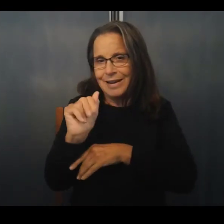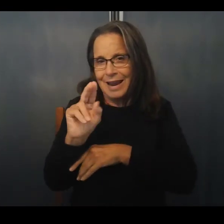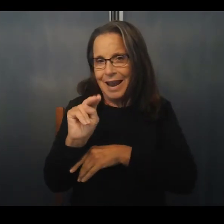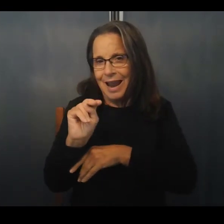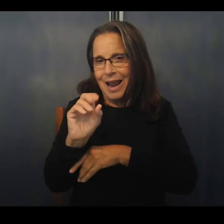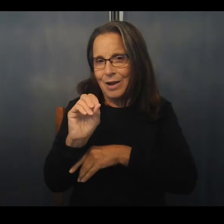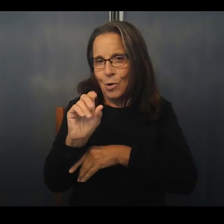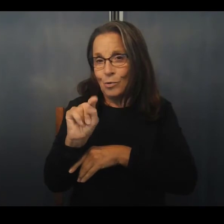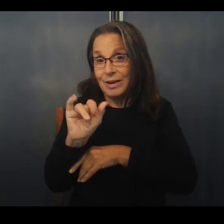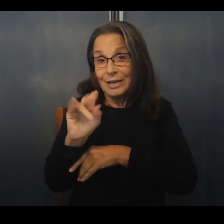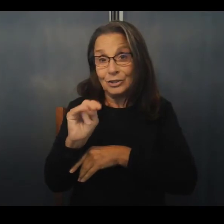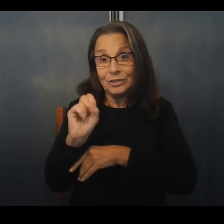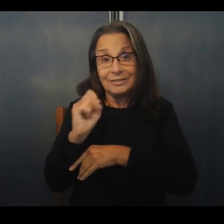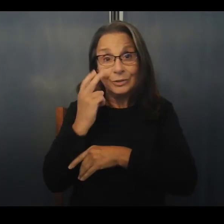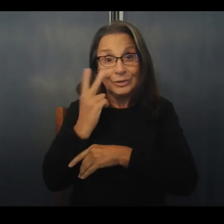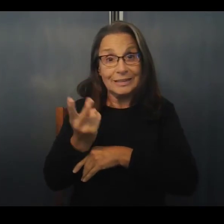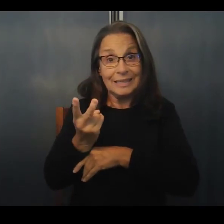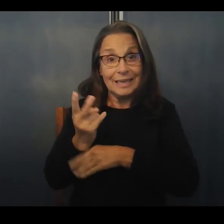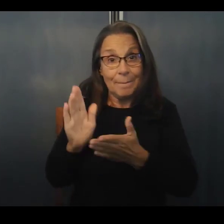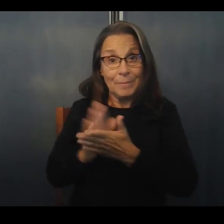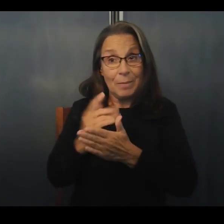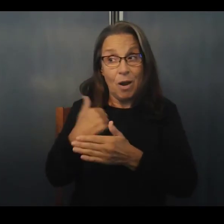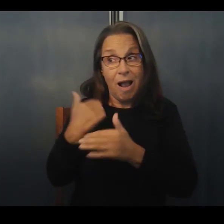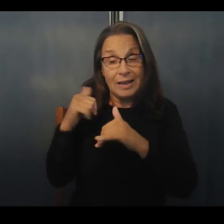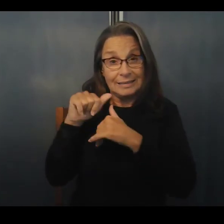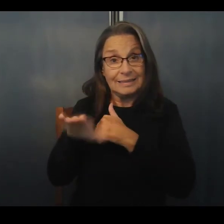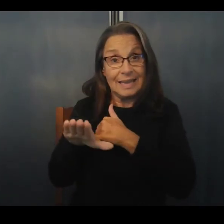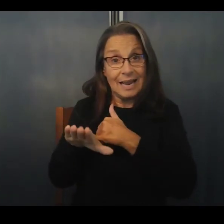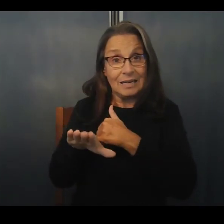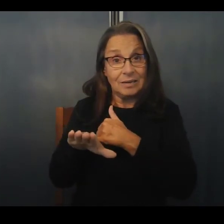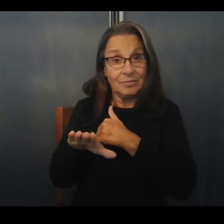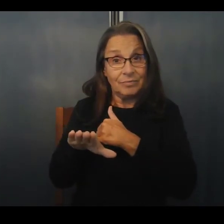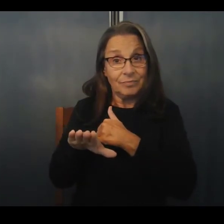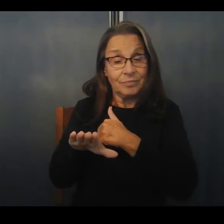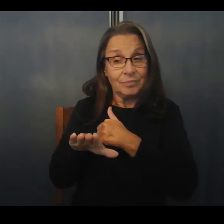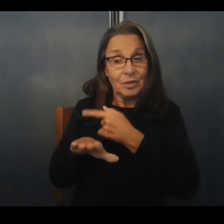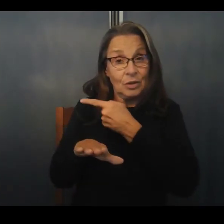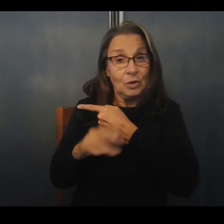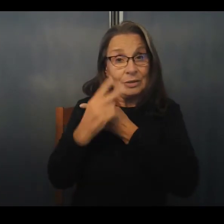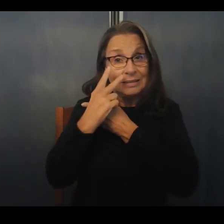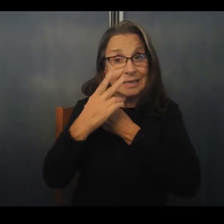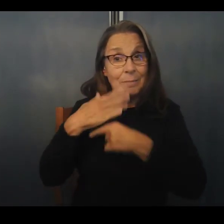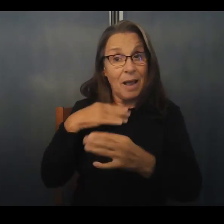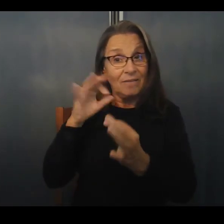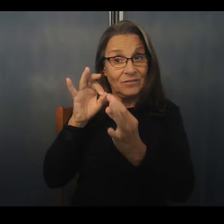now that I'm looking at the paper that I turned in I have my feedback over here which I can see